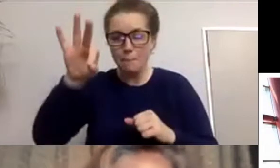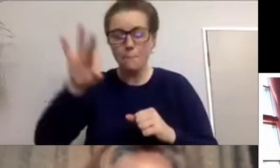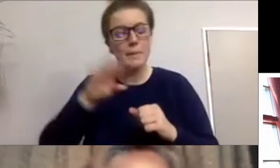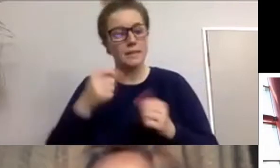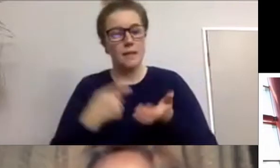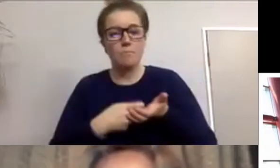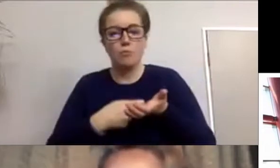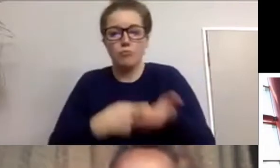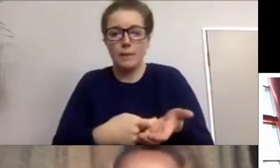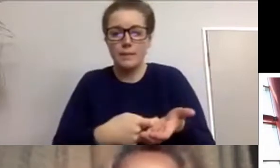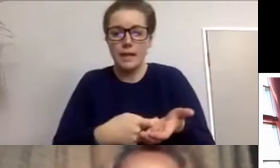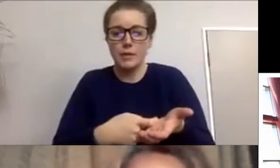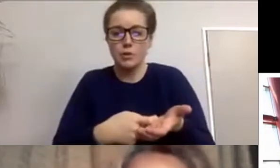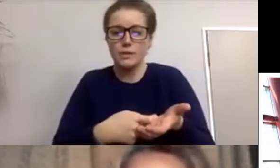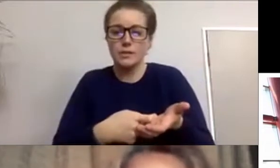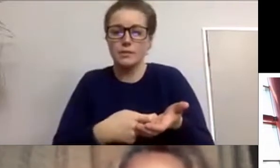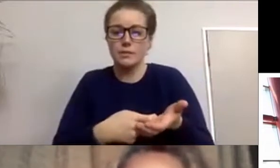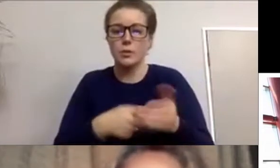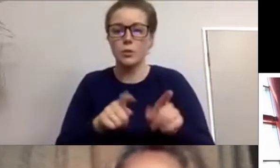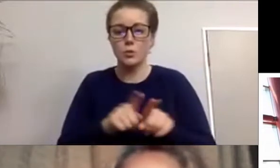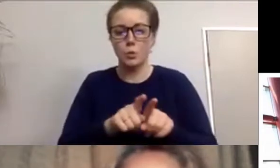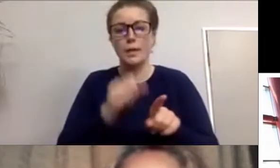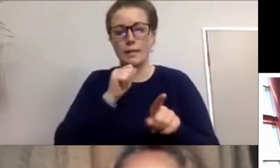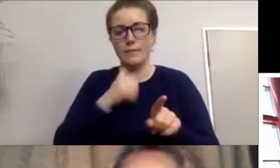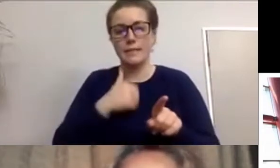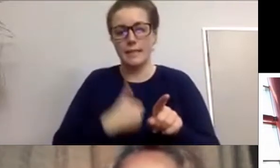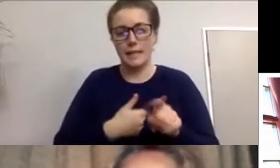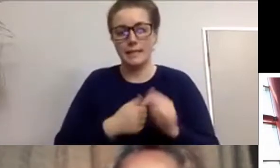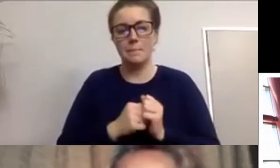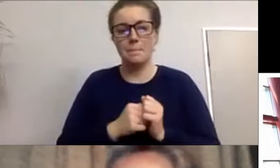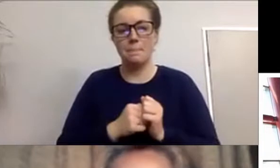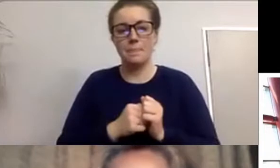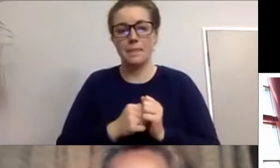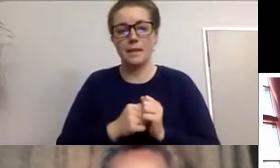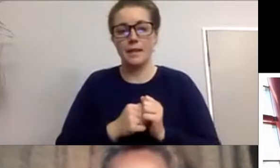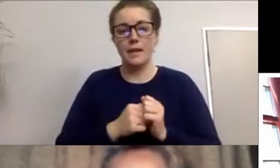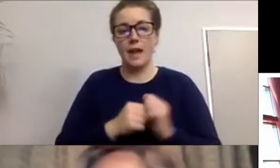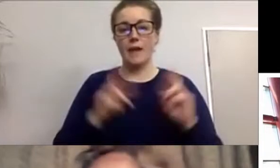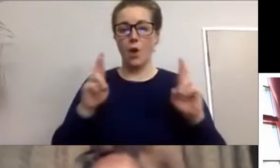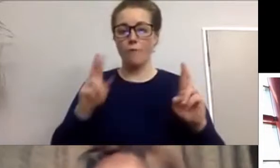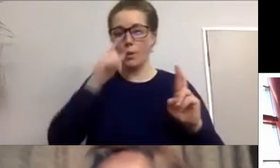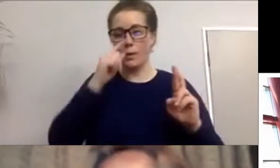very humbly, and then maybe a little overview of what's happening now with